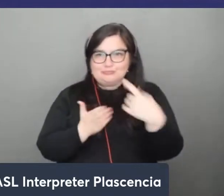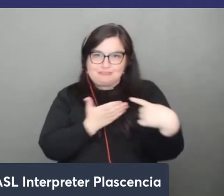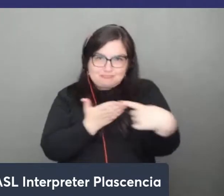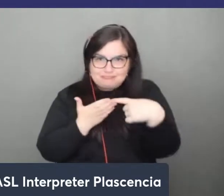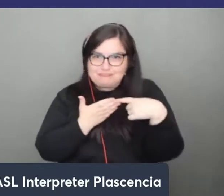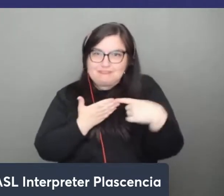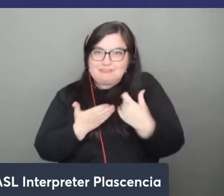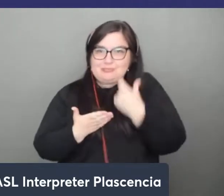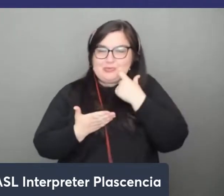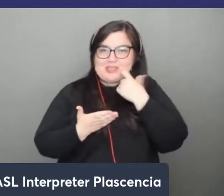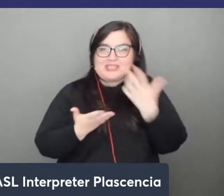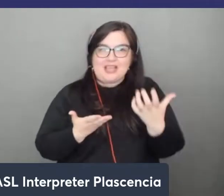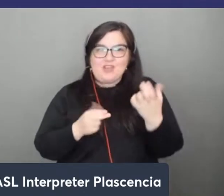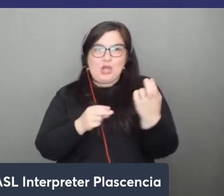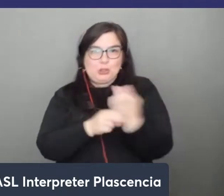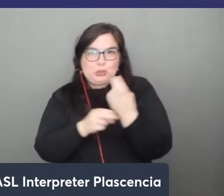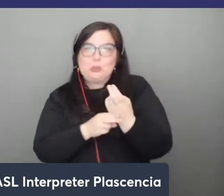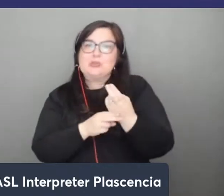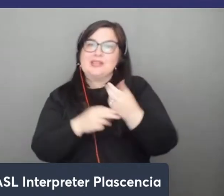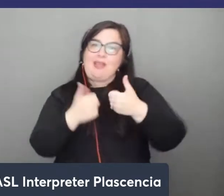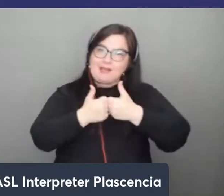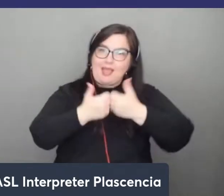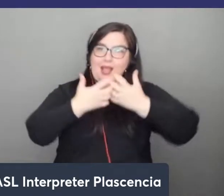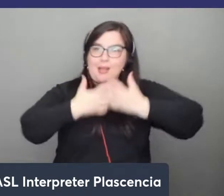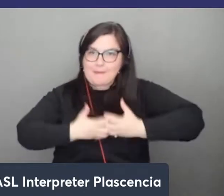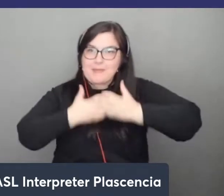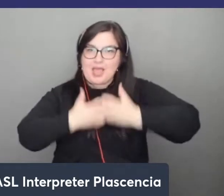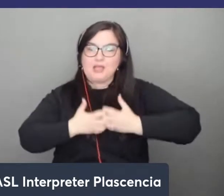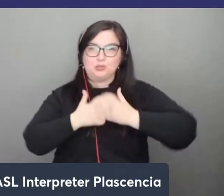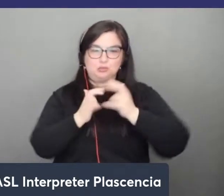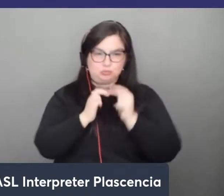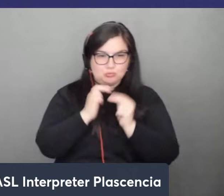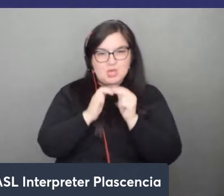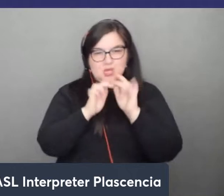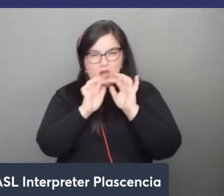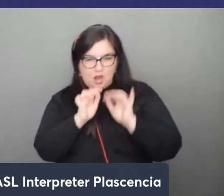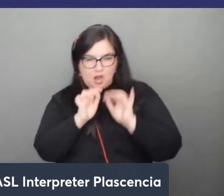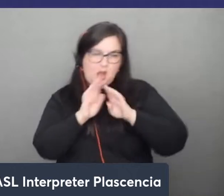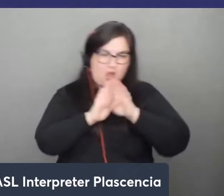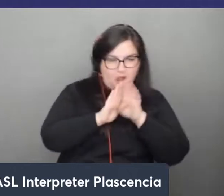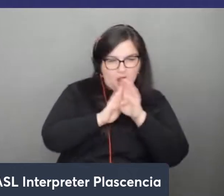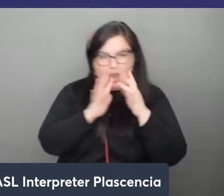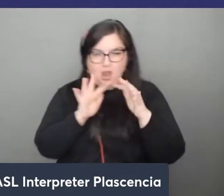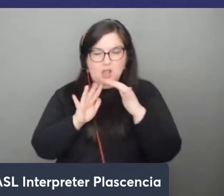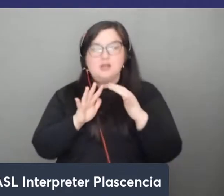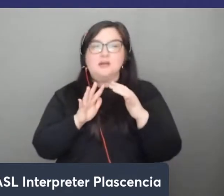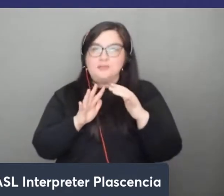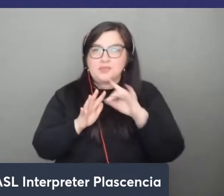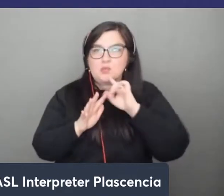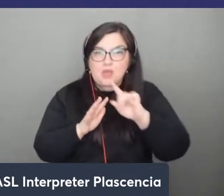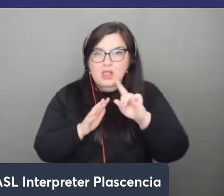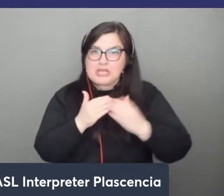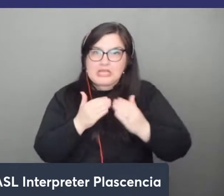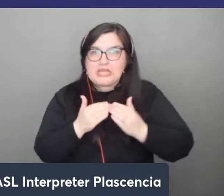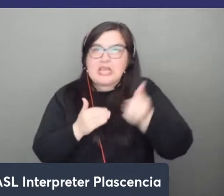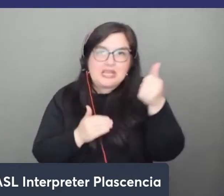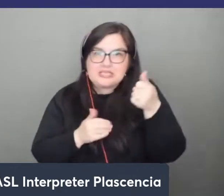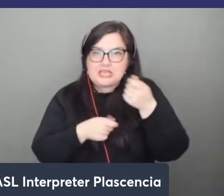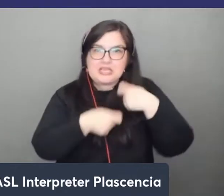are using one of these game engines to build their games nowadays because it's makes it so much easier instead of having to figure out the lighting,